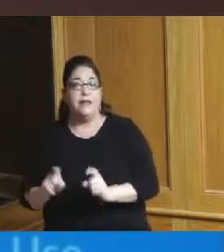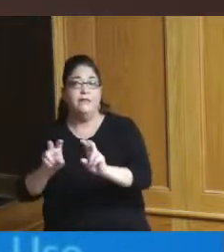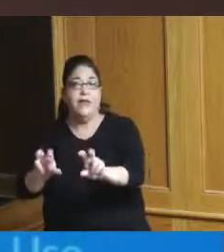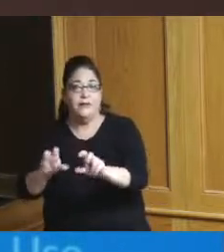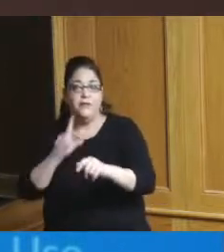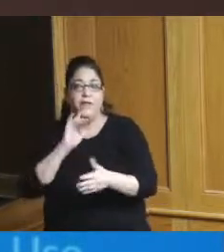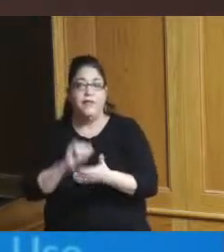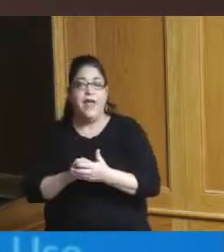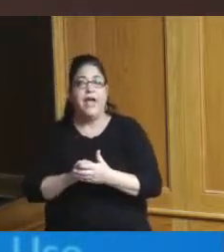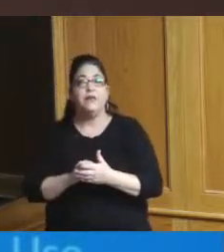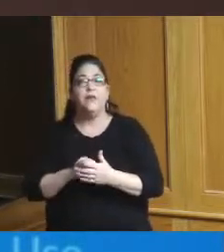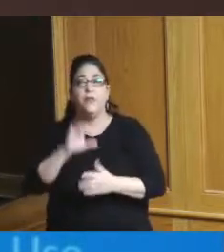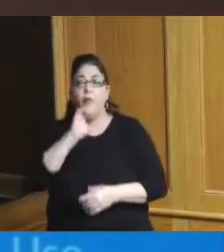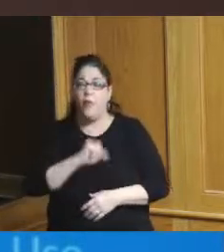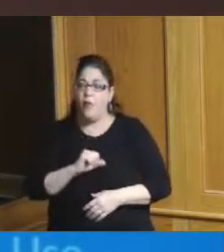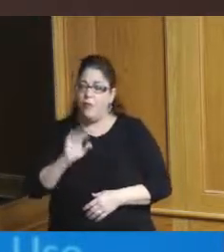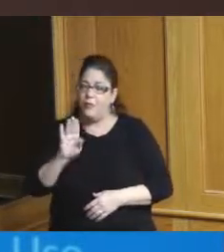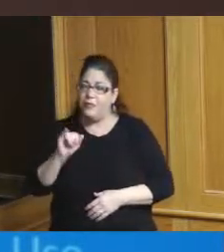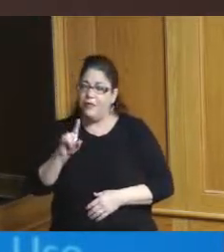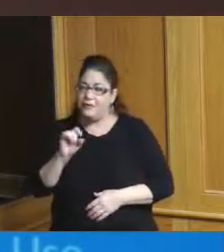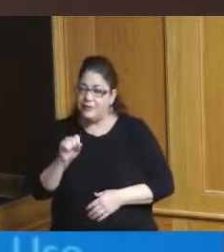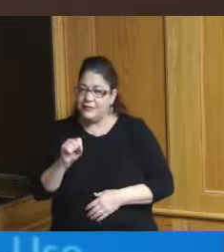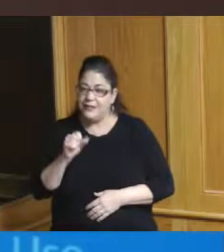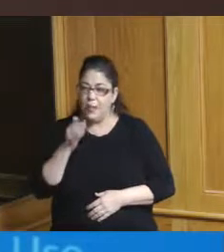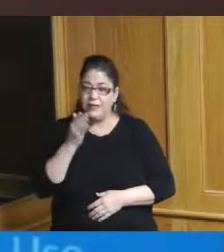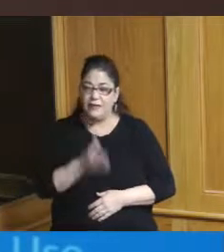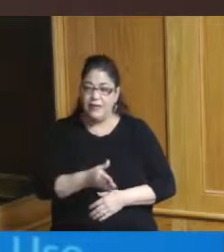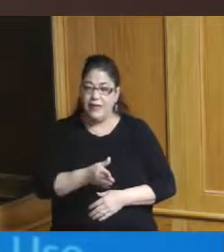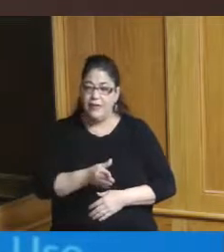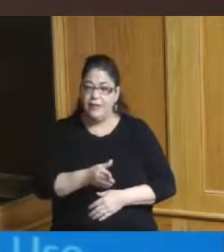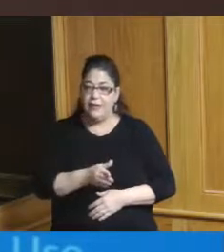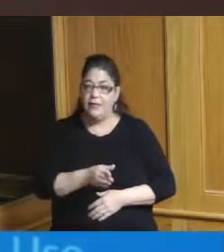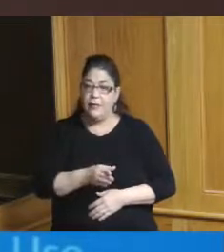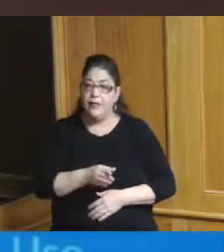old Biggs that was there if you might recall on Delhi Pike and now we've got a 60 million